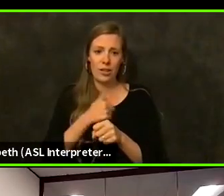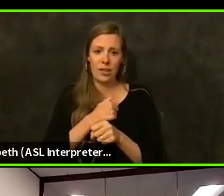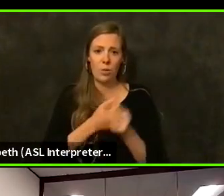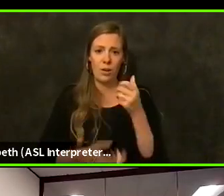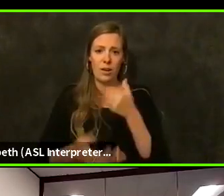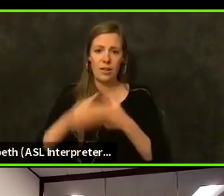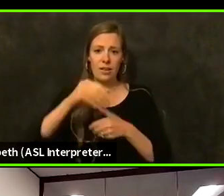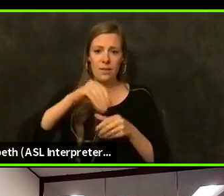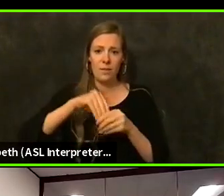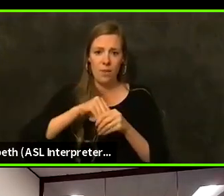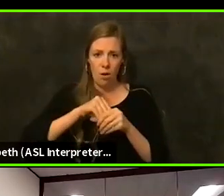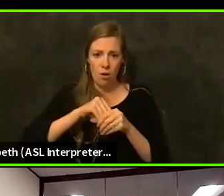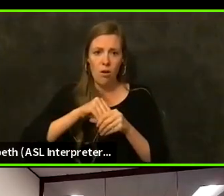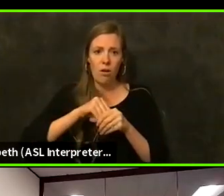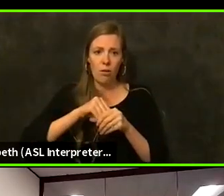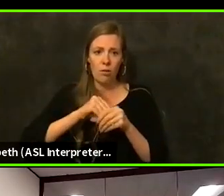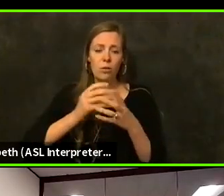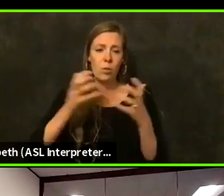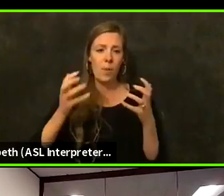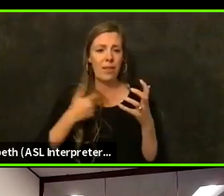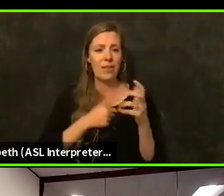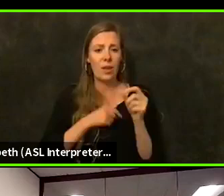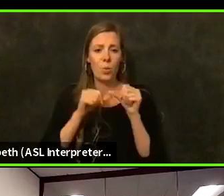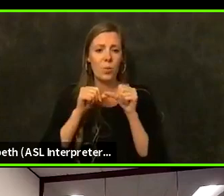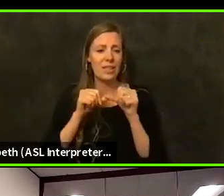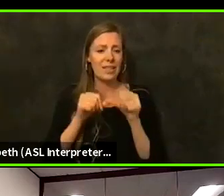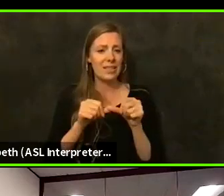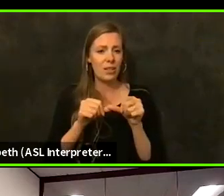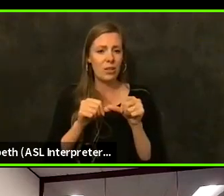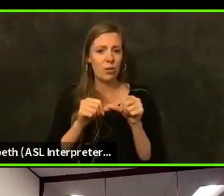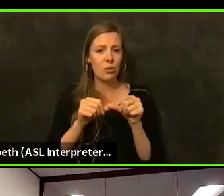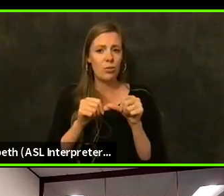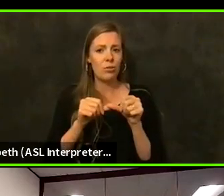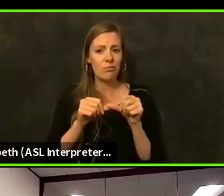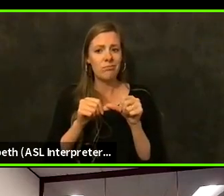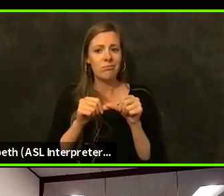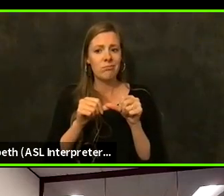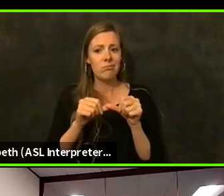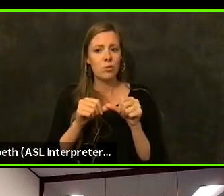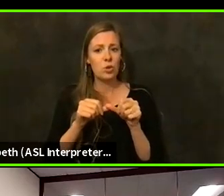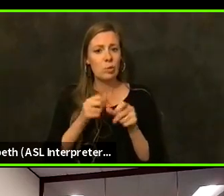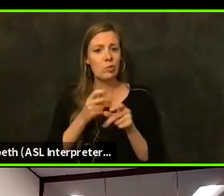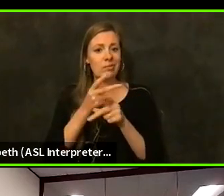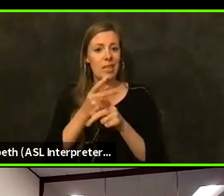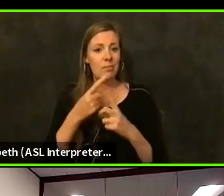the extent that we continue the strides that we've achieved so far.